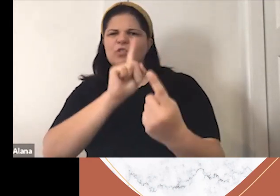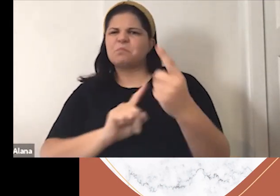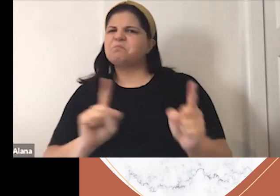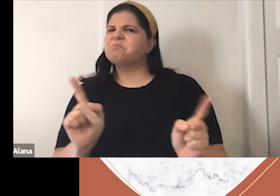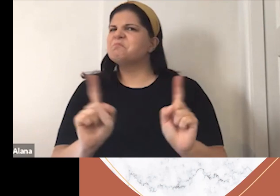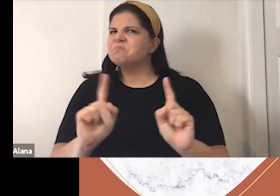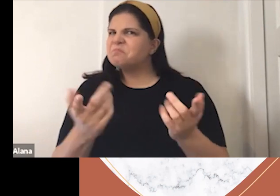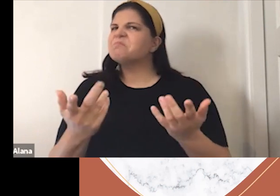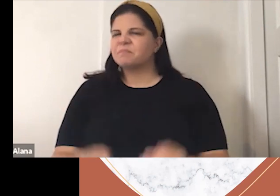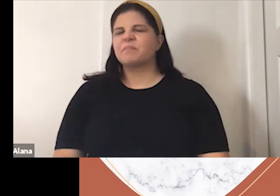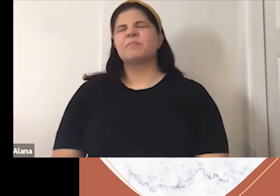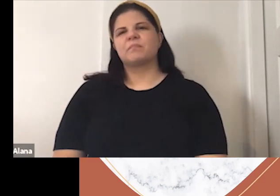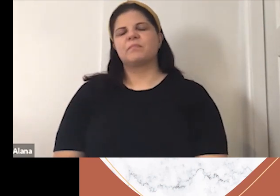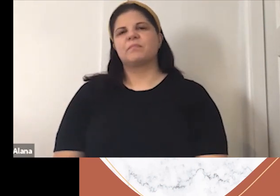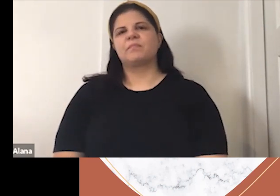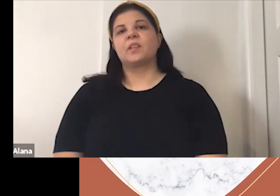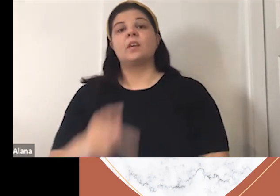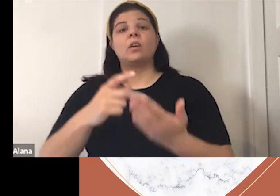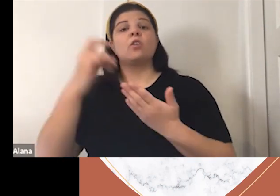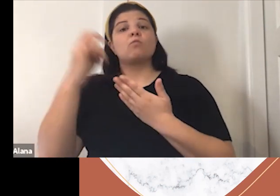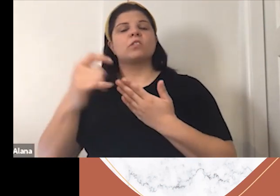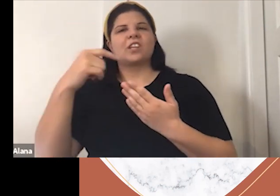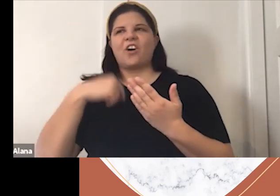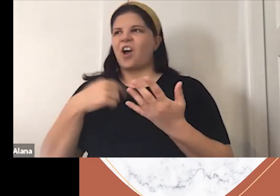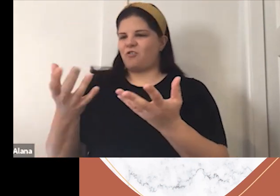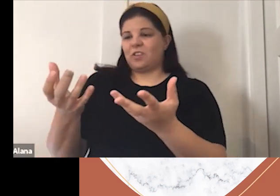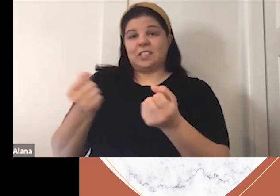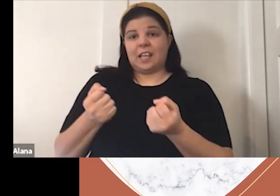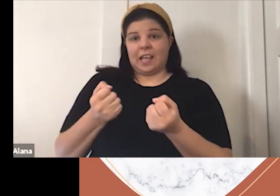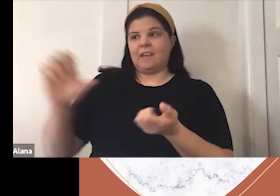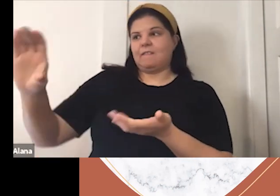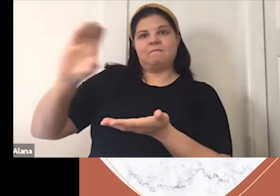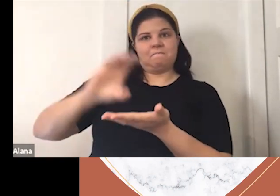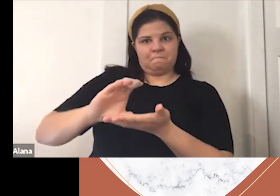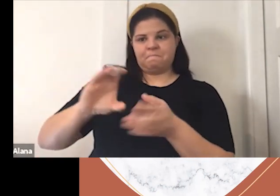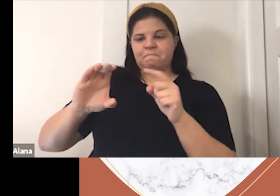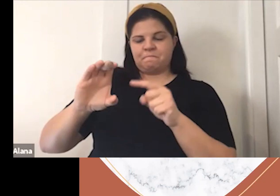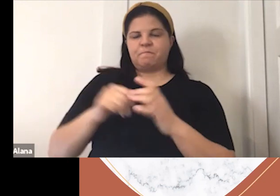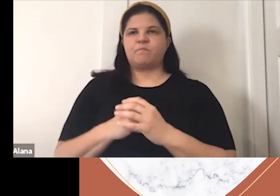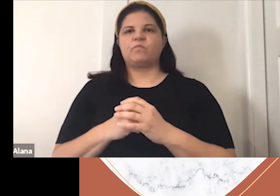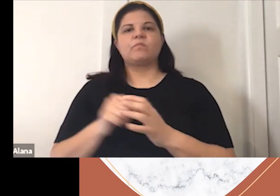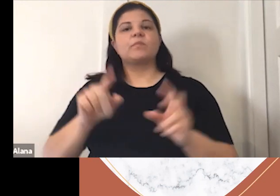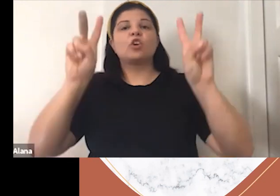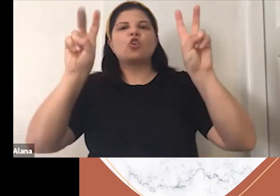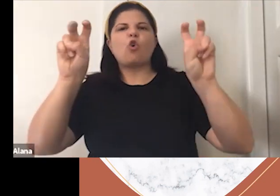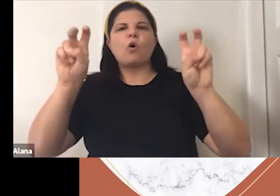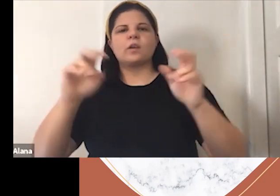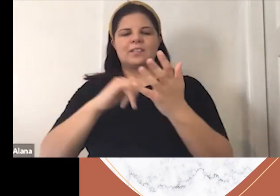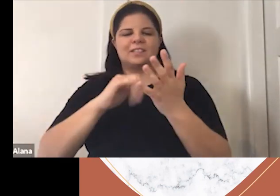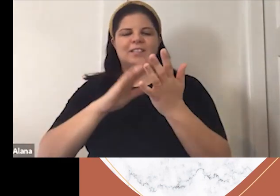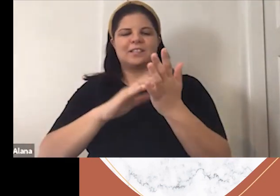and the project that I received funding for was titled Smashing.